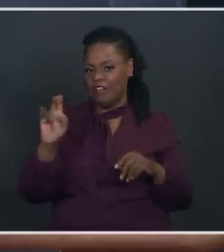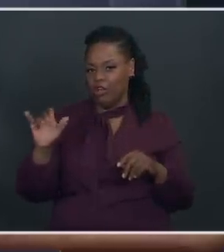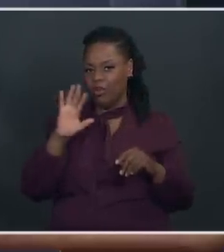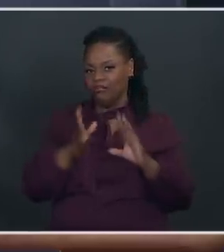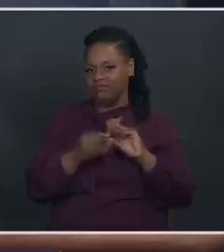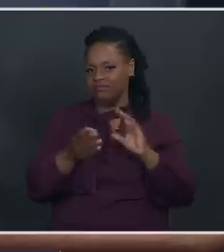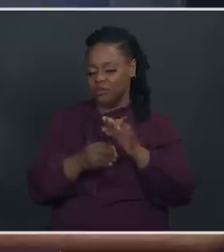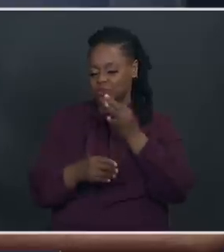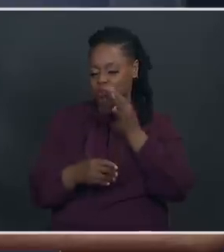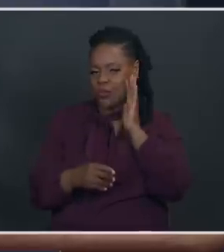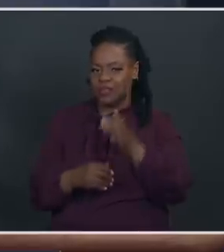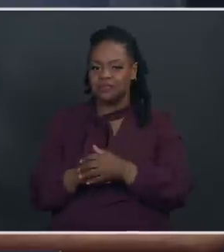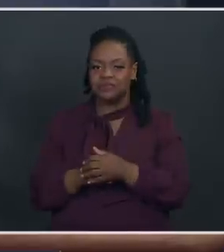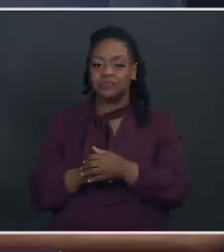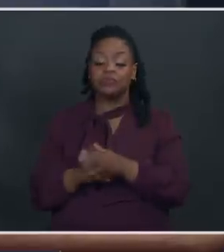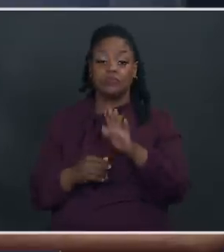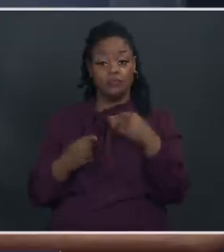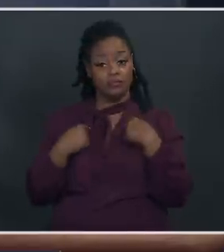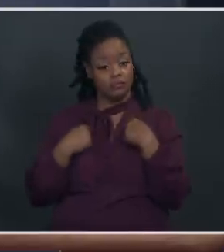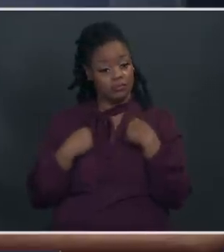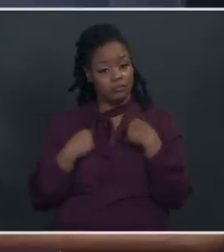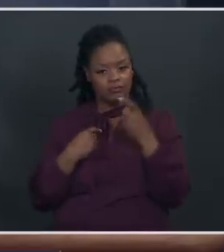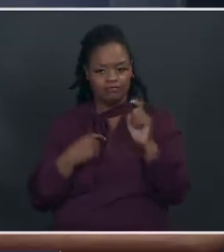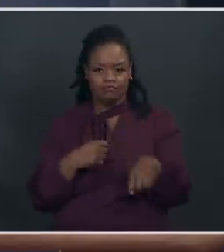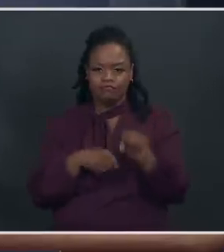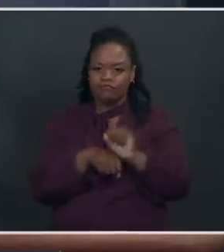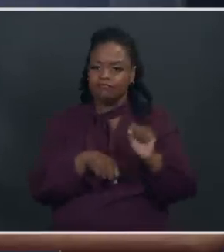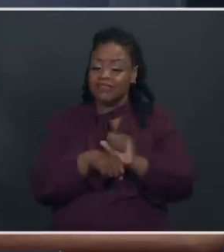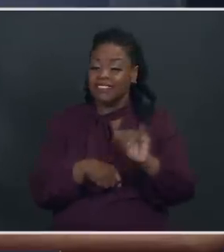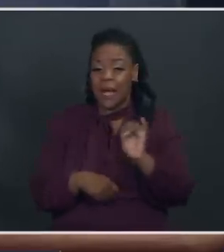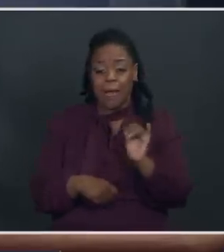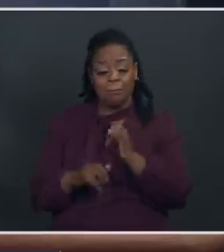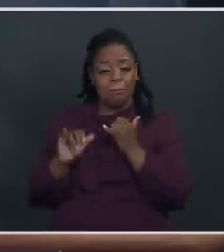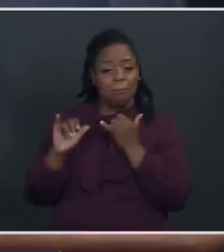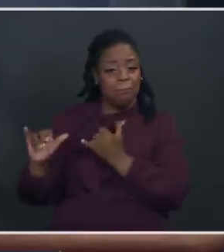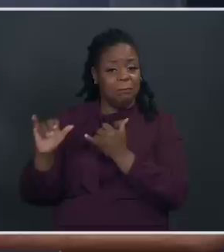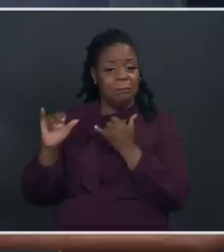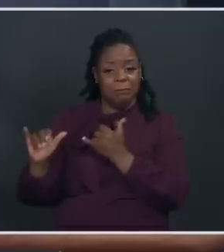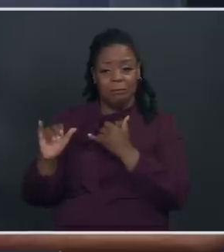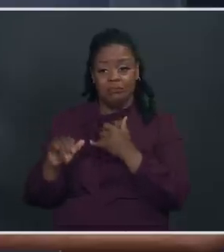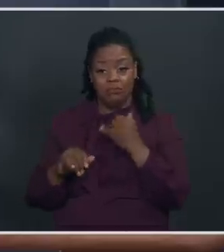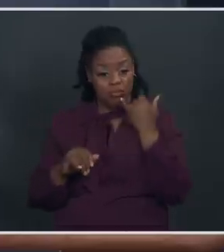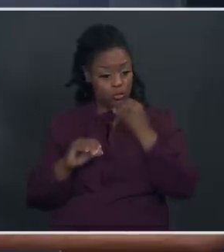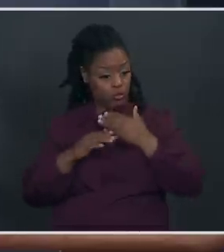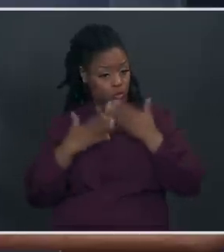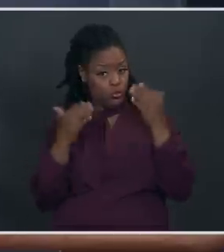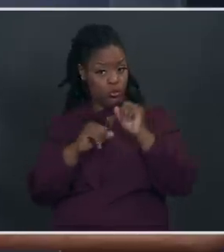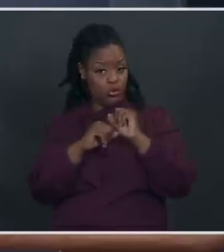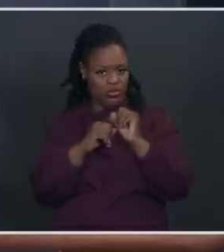or we will not be able to make the kind of worldwide change that climate change demands.